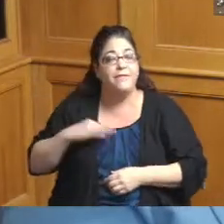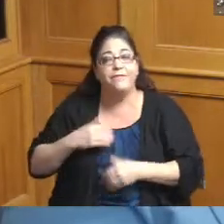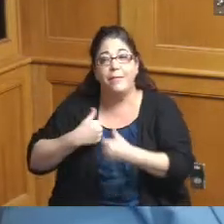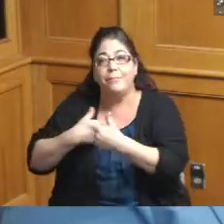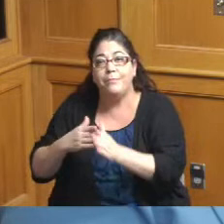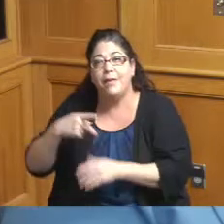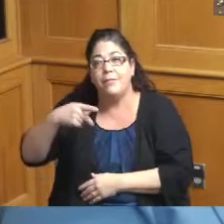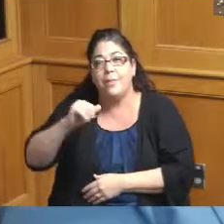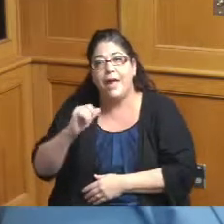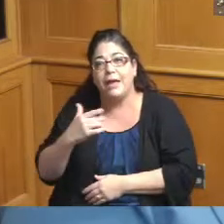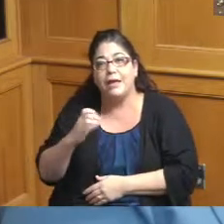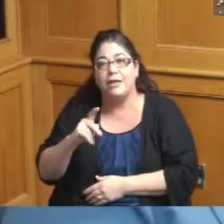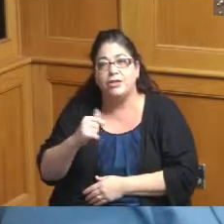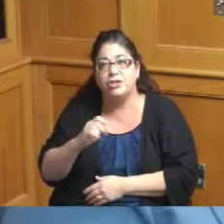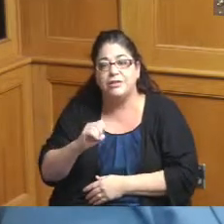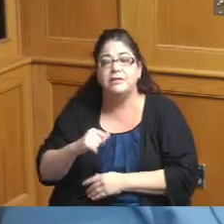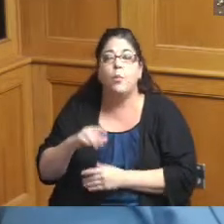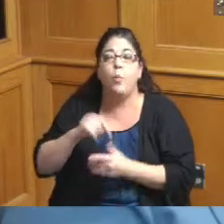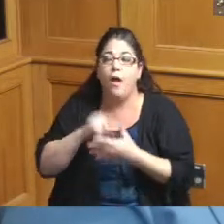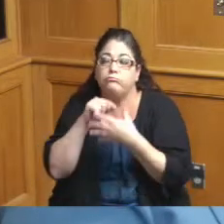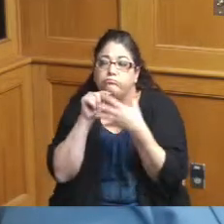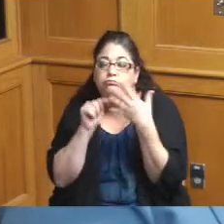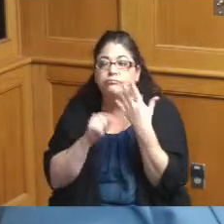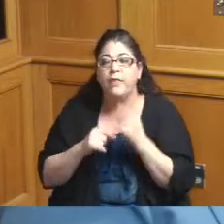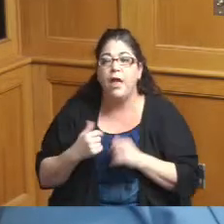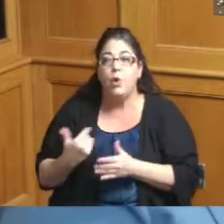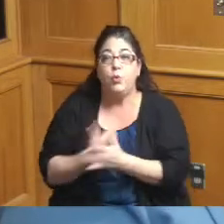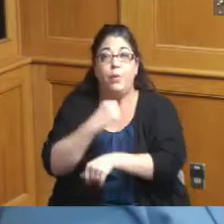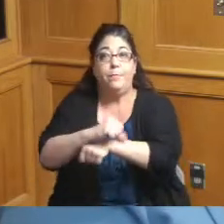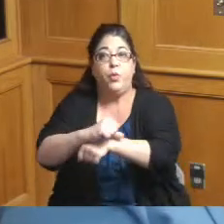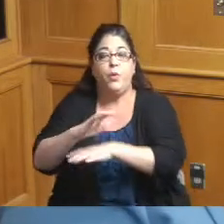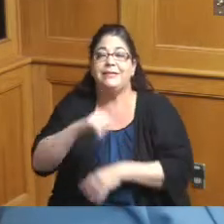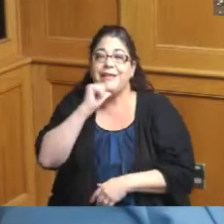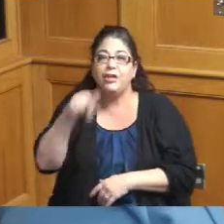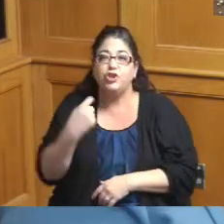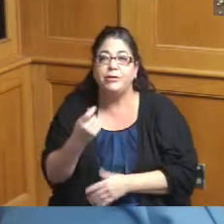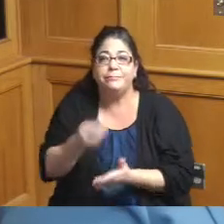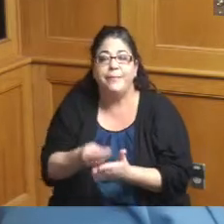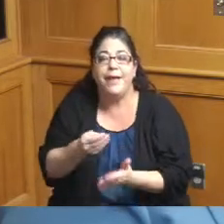lot of number of things that new employees want more than just money they want you know they want